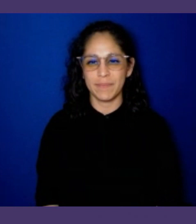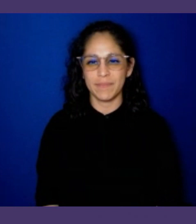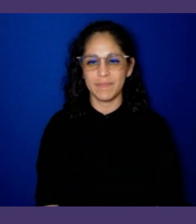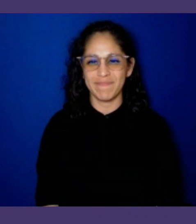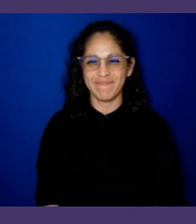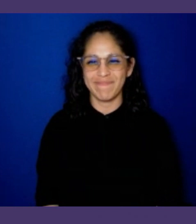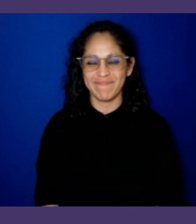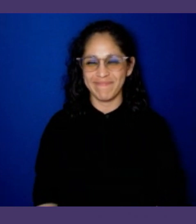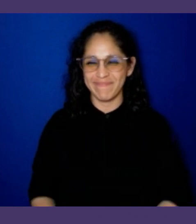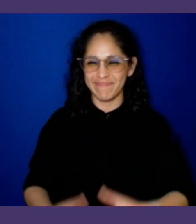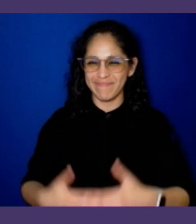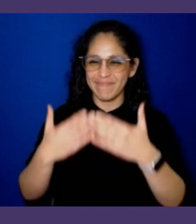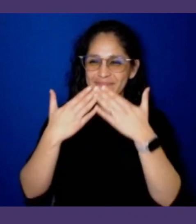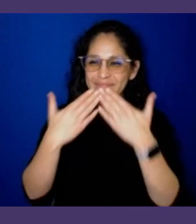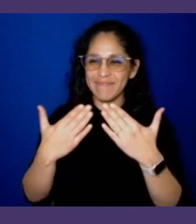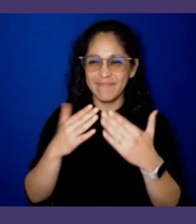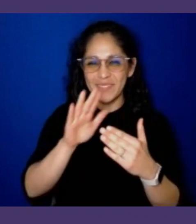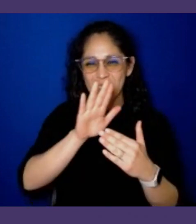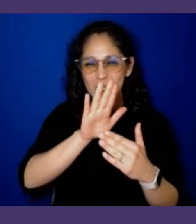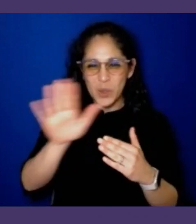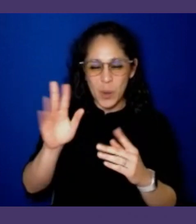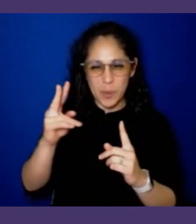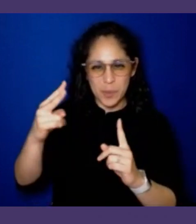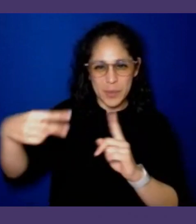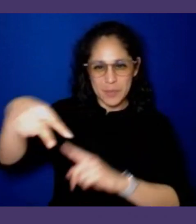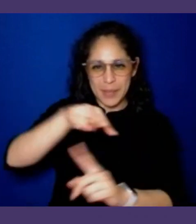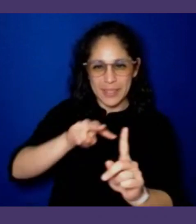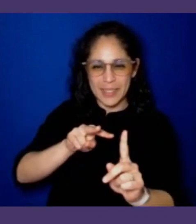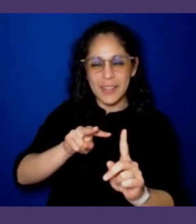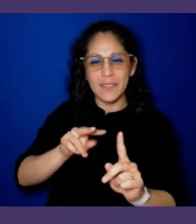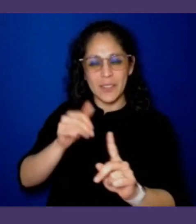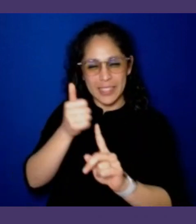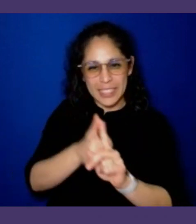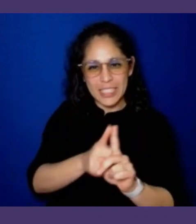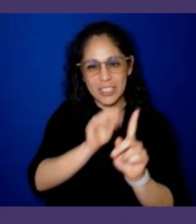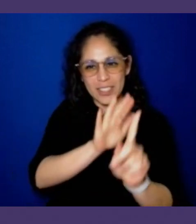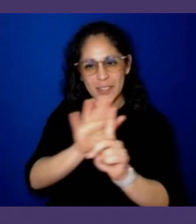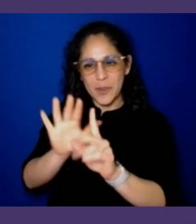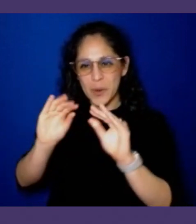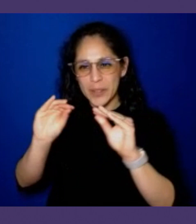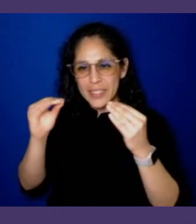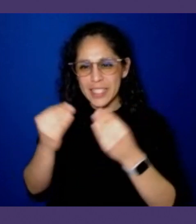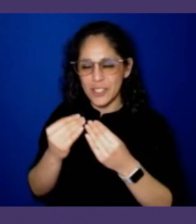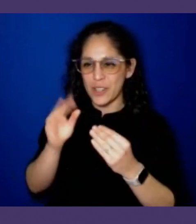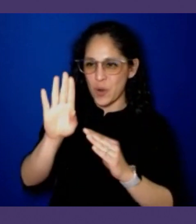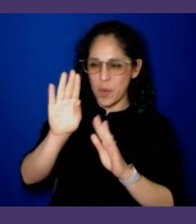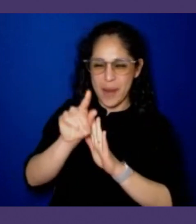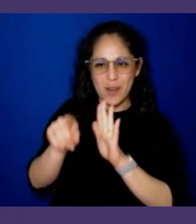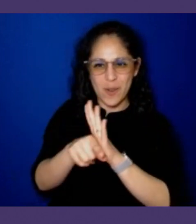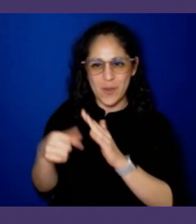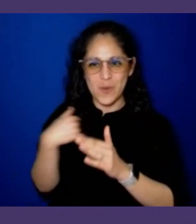offering insights into your organizations and providing a glimpse into your backgrounds. Let's delve into our first question.